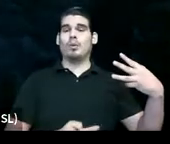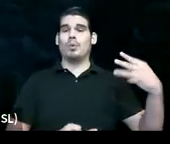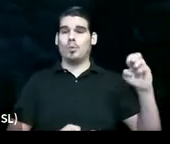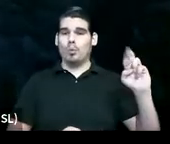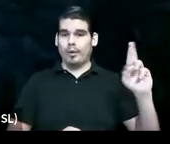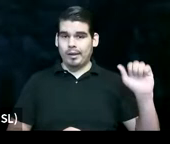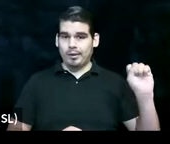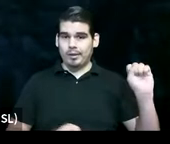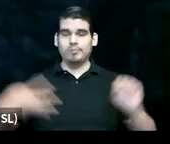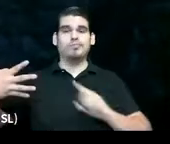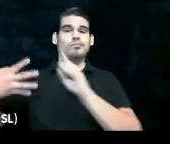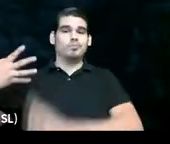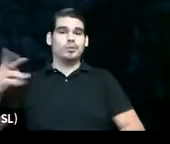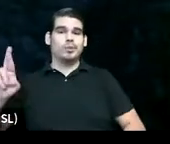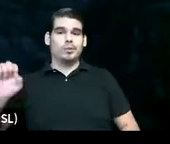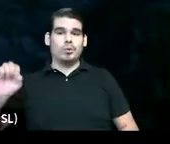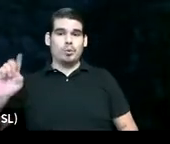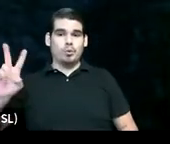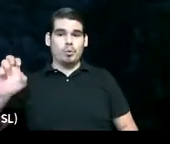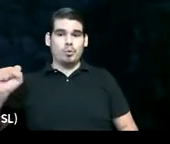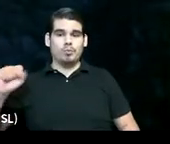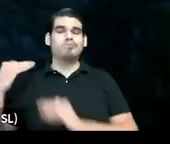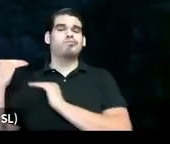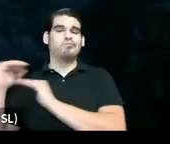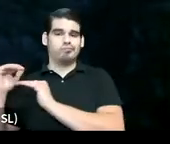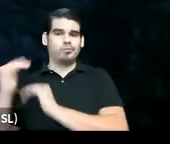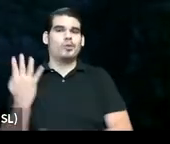way just means that there's only one action that you're asking us to do, which is completely fine.